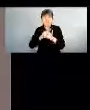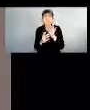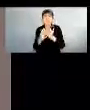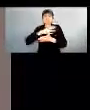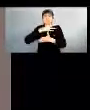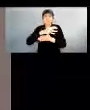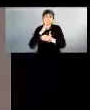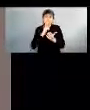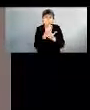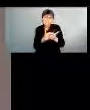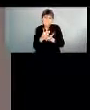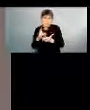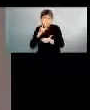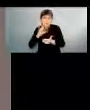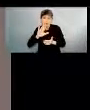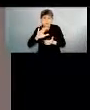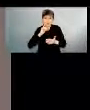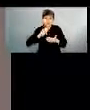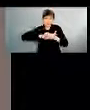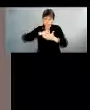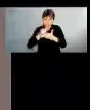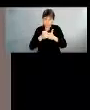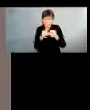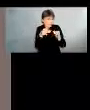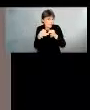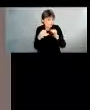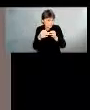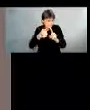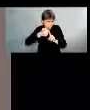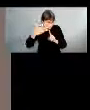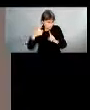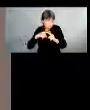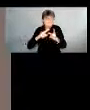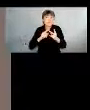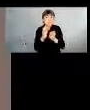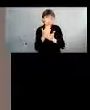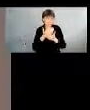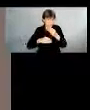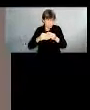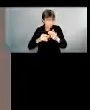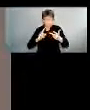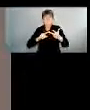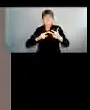to this are your project description, your budget, and your timeline—but again always